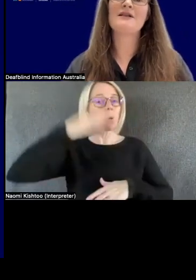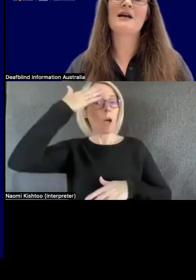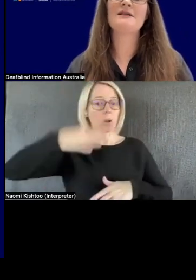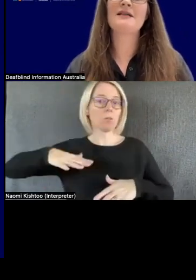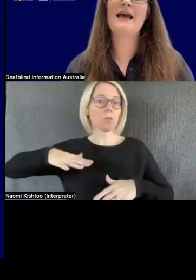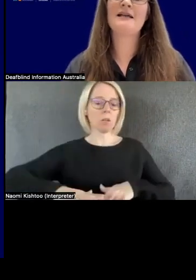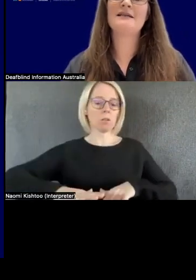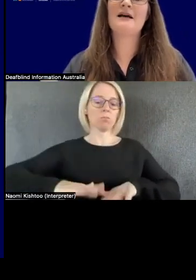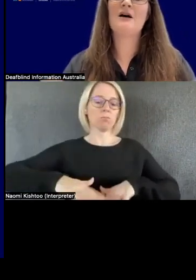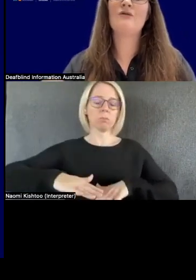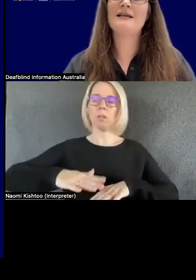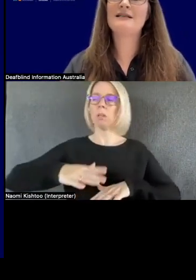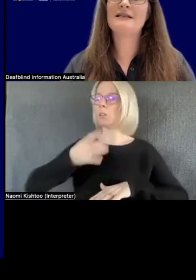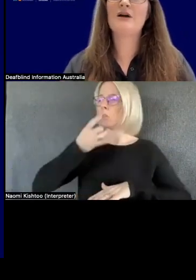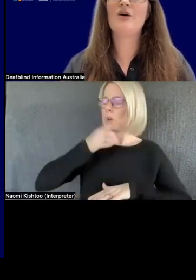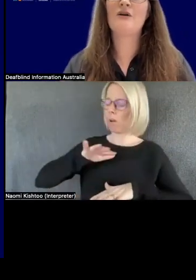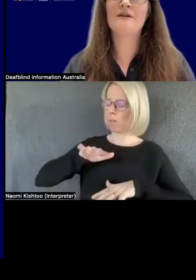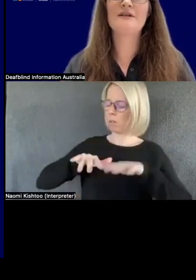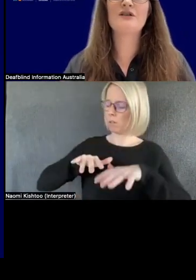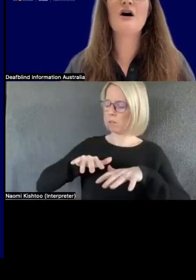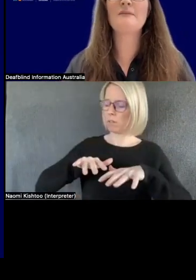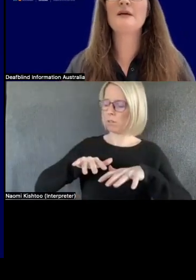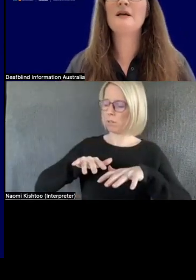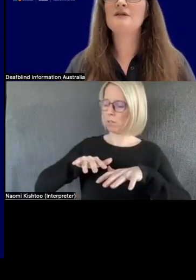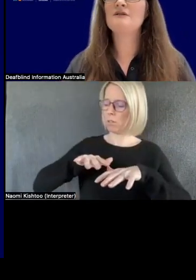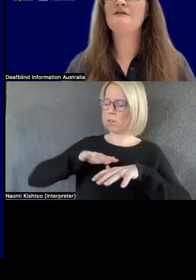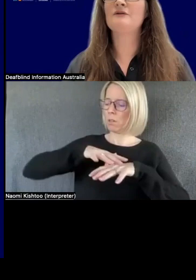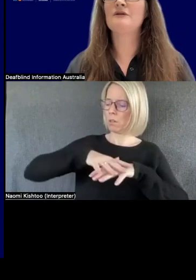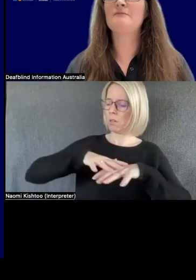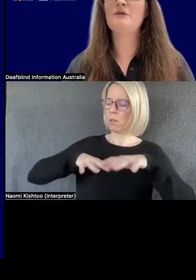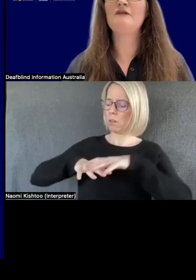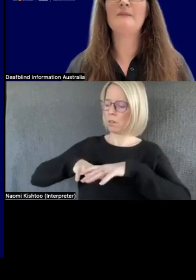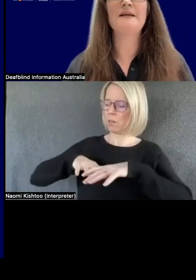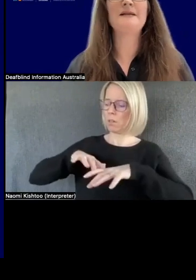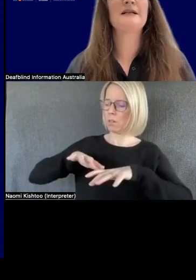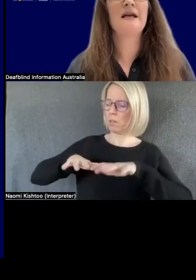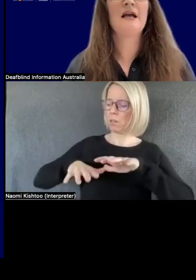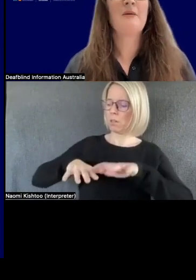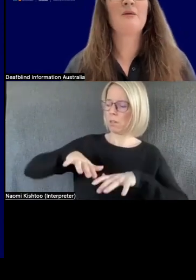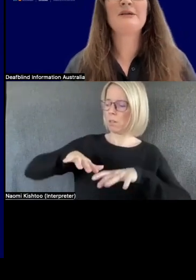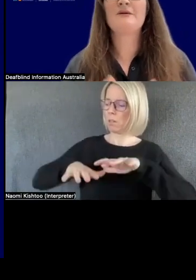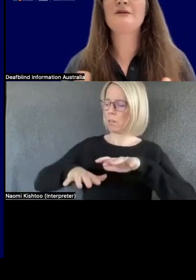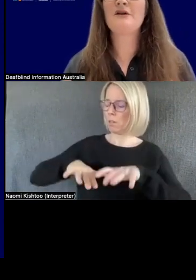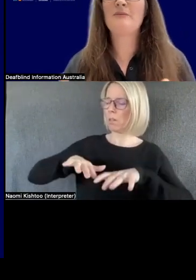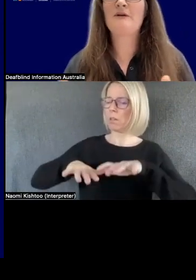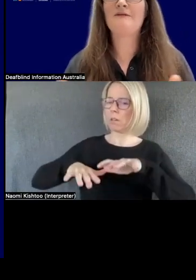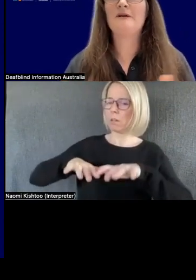the child’s hands are resting over the top to feel the movement, but what is also beautiful